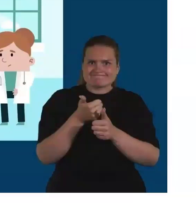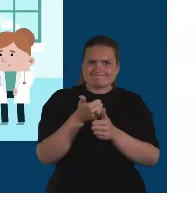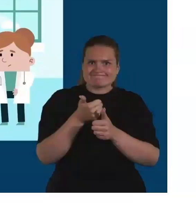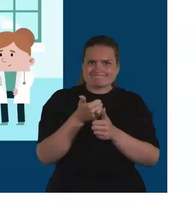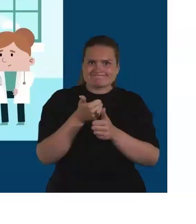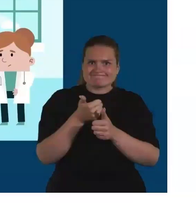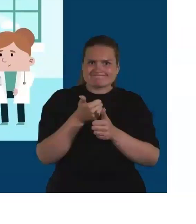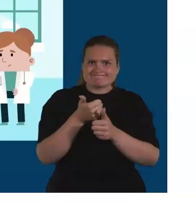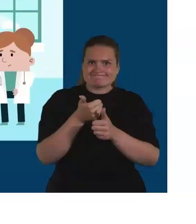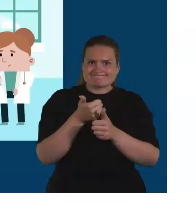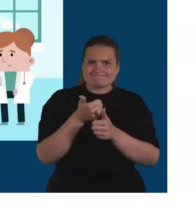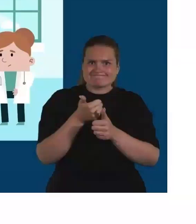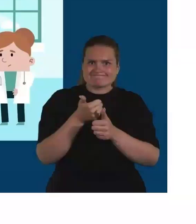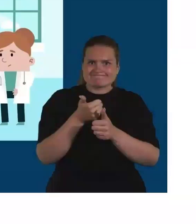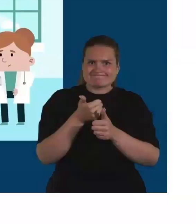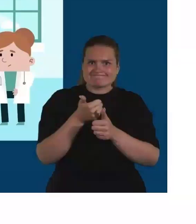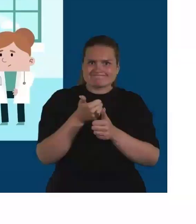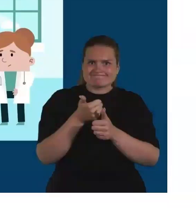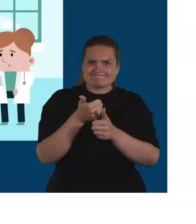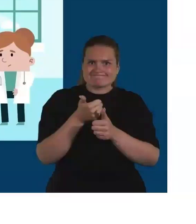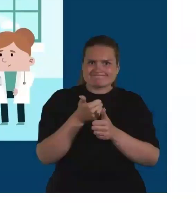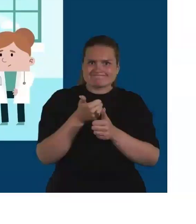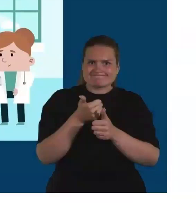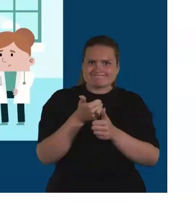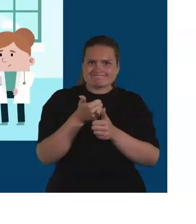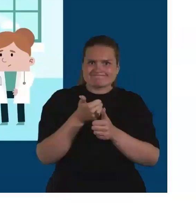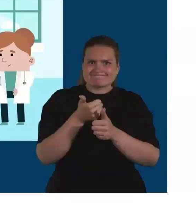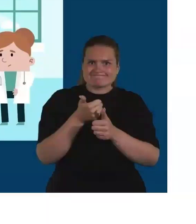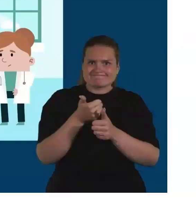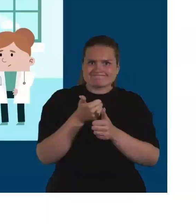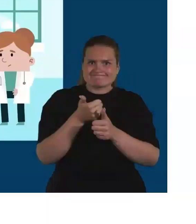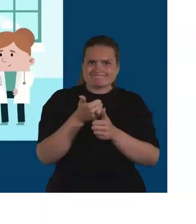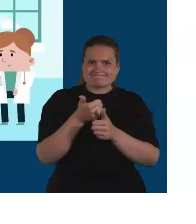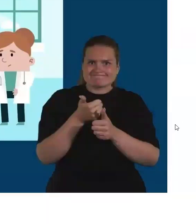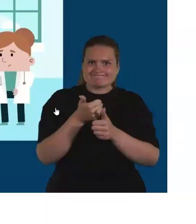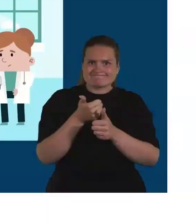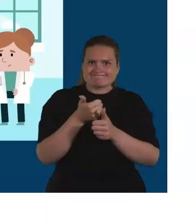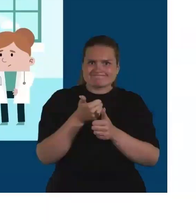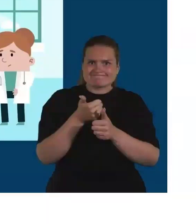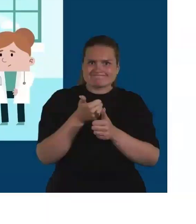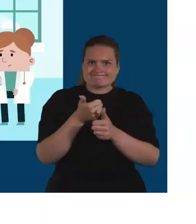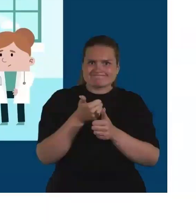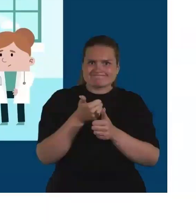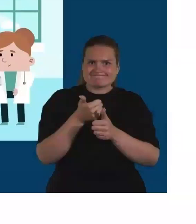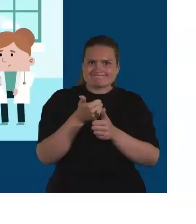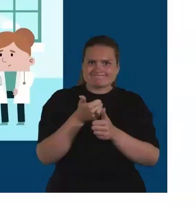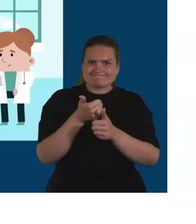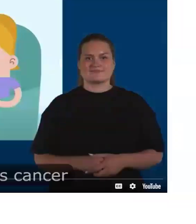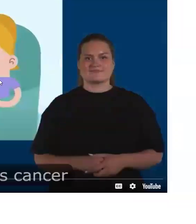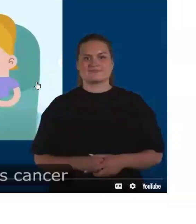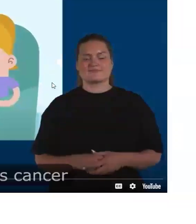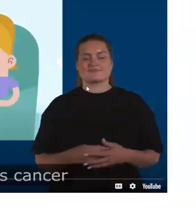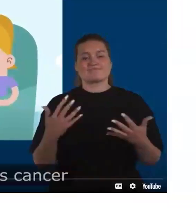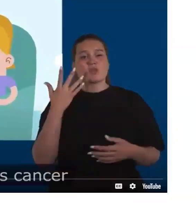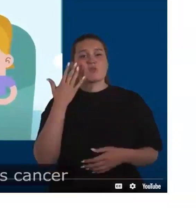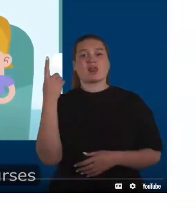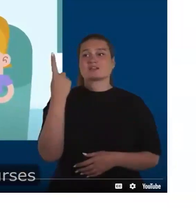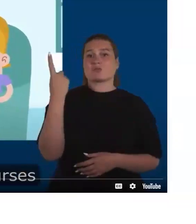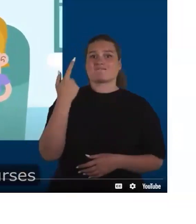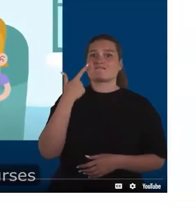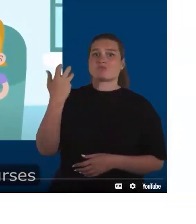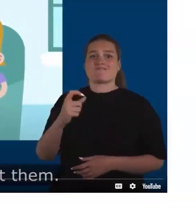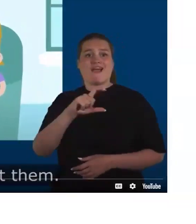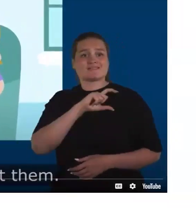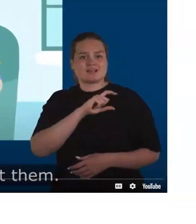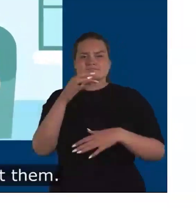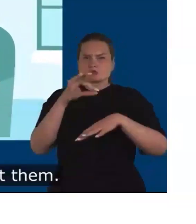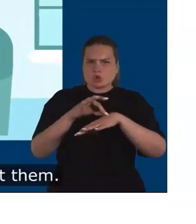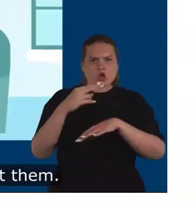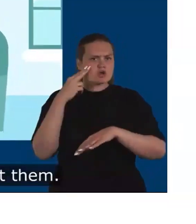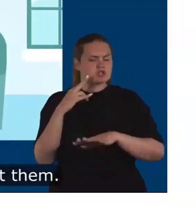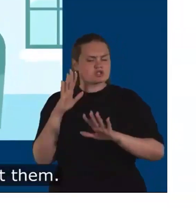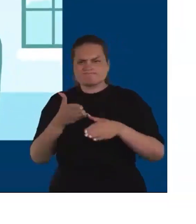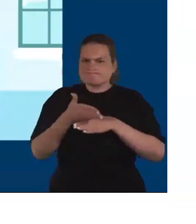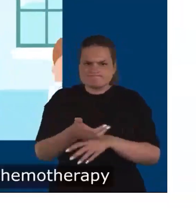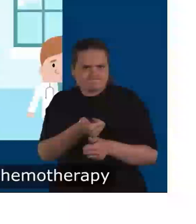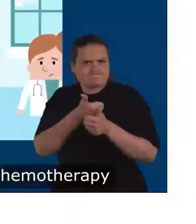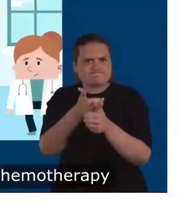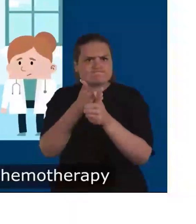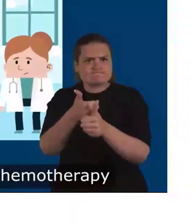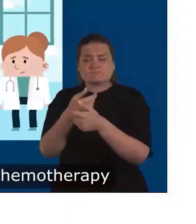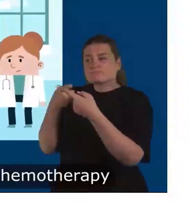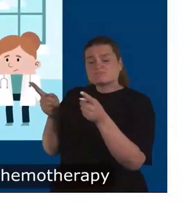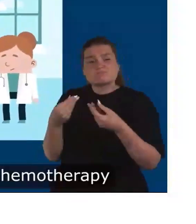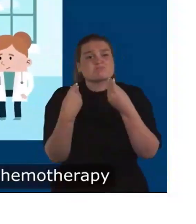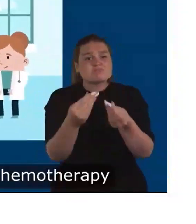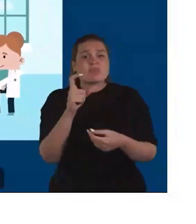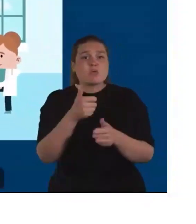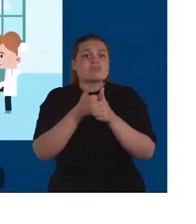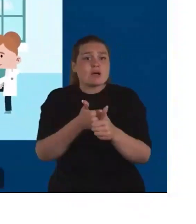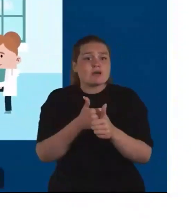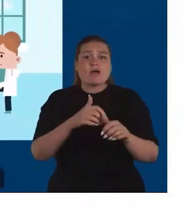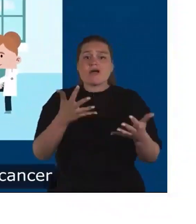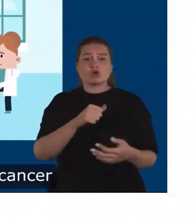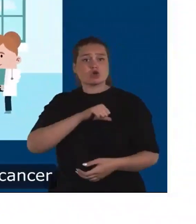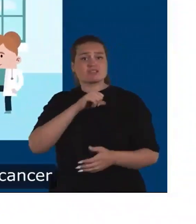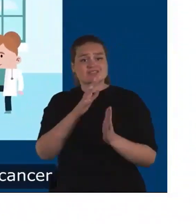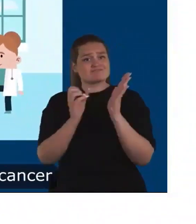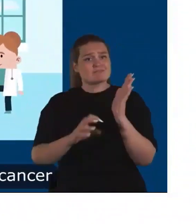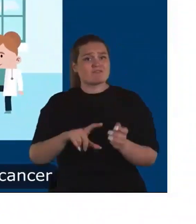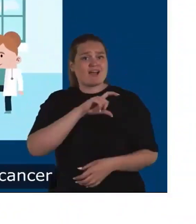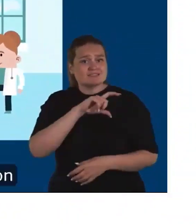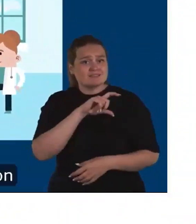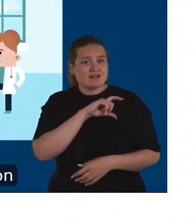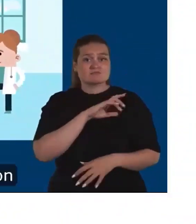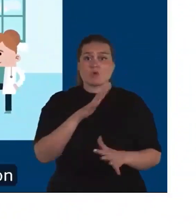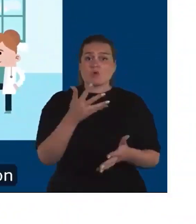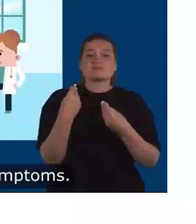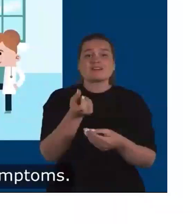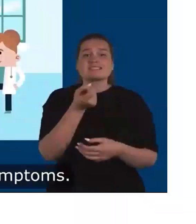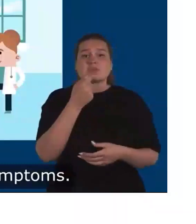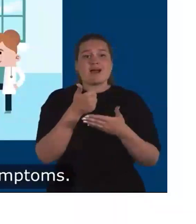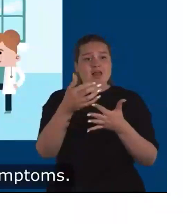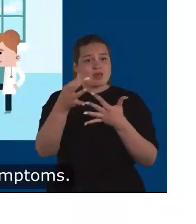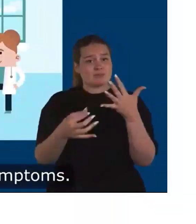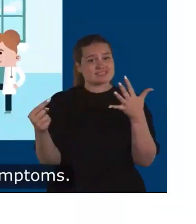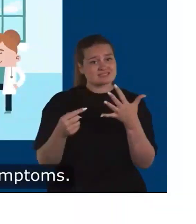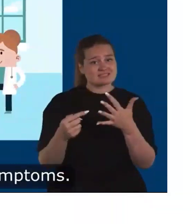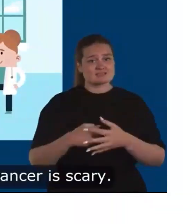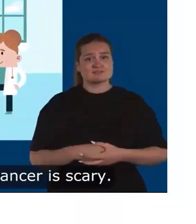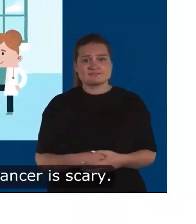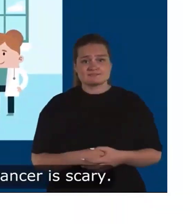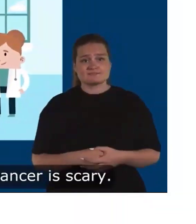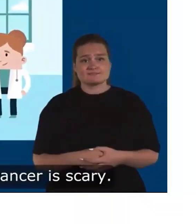very kindly supported this project as she has. Personal professional interest in this research.